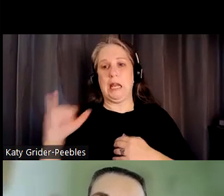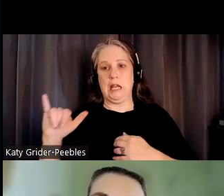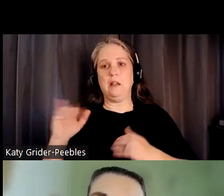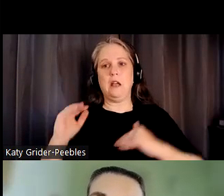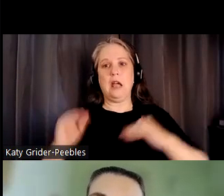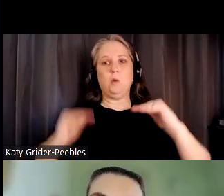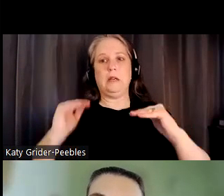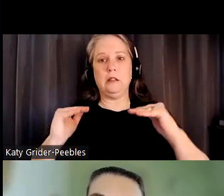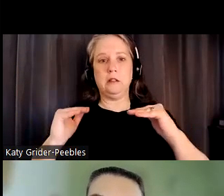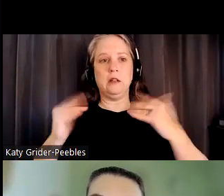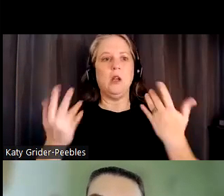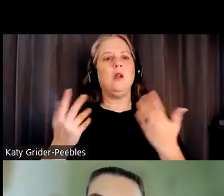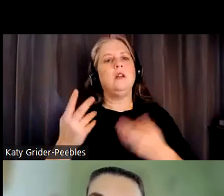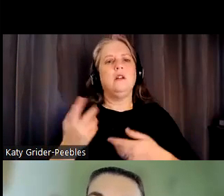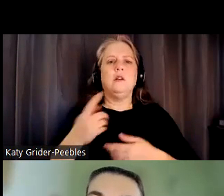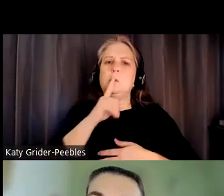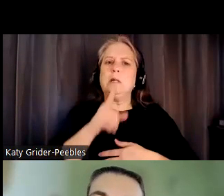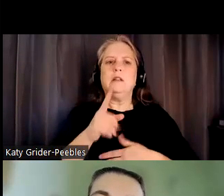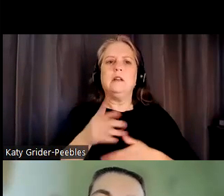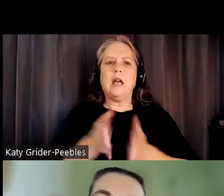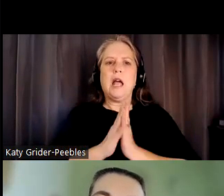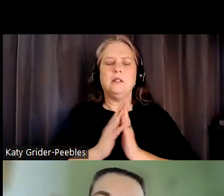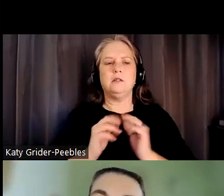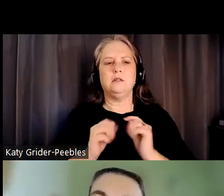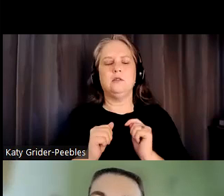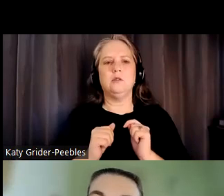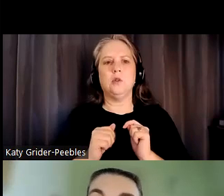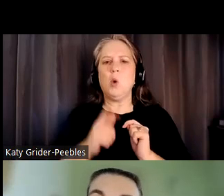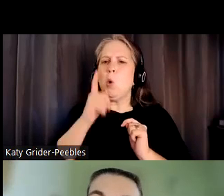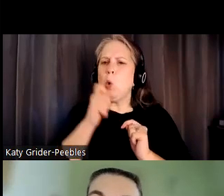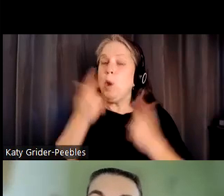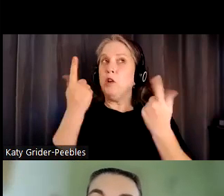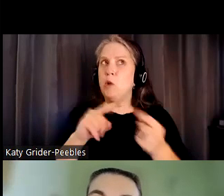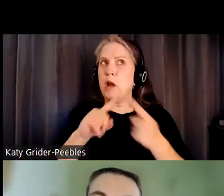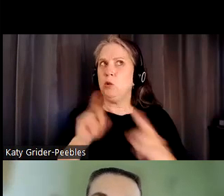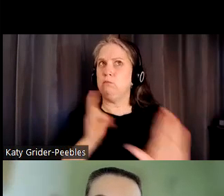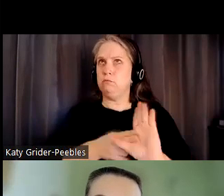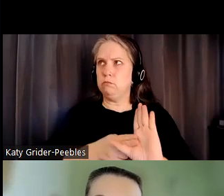Equity asks the question, who is trying to get into the room and can't?